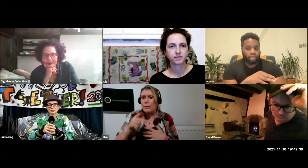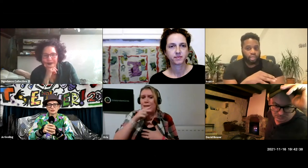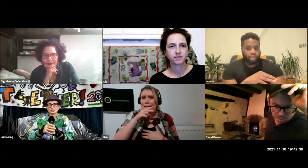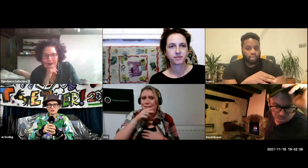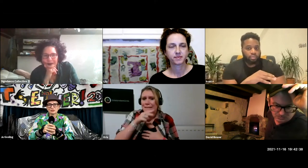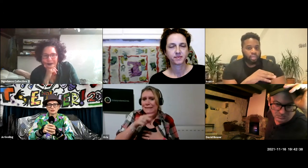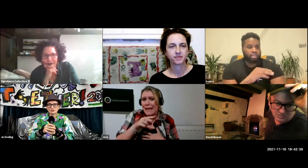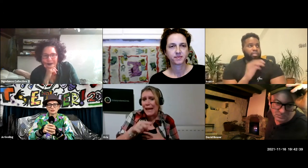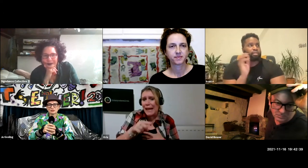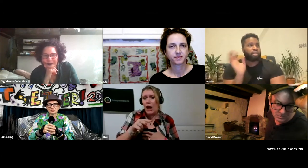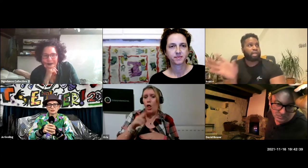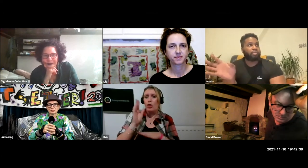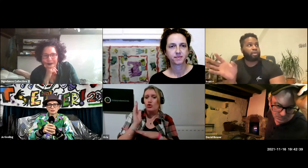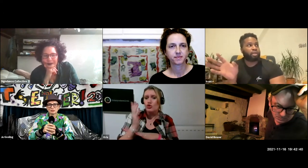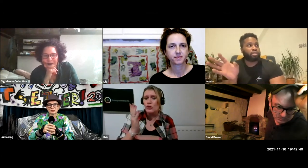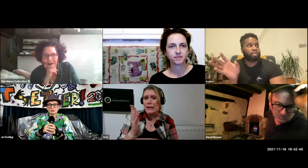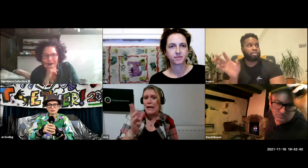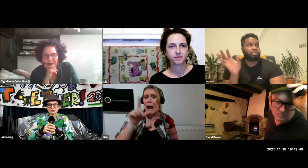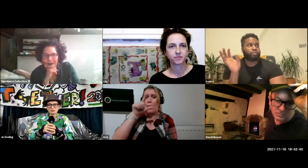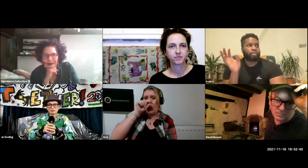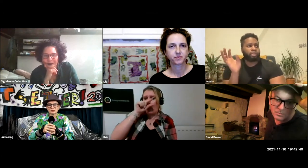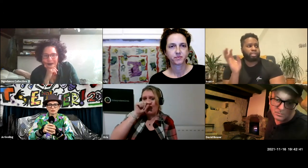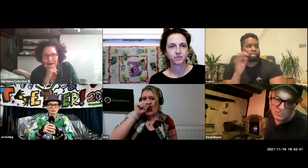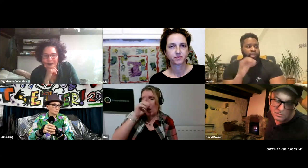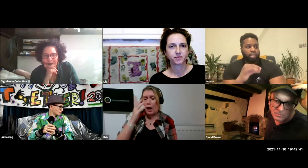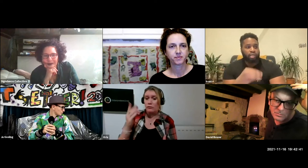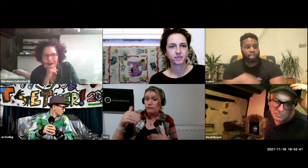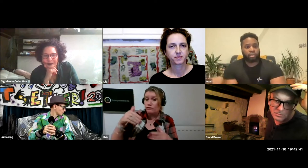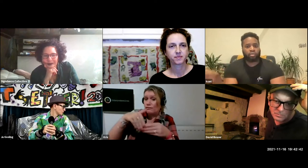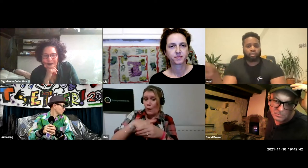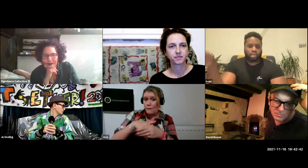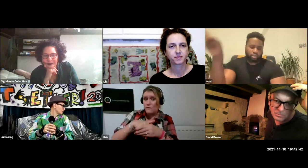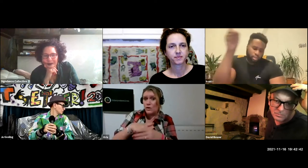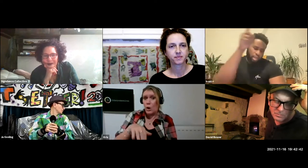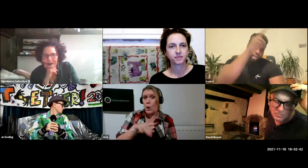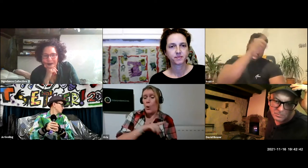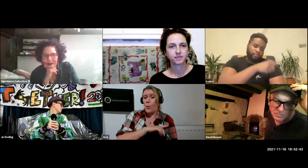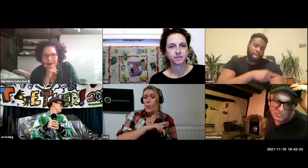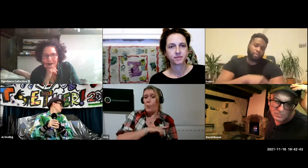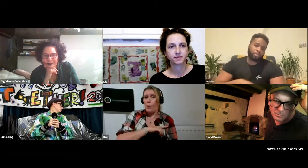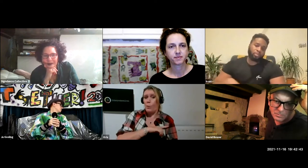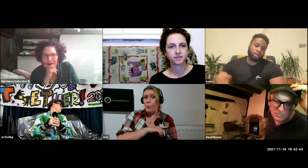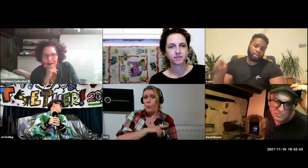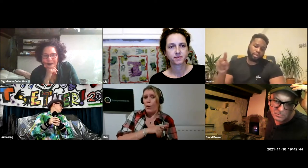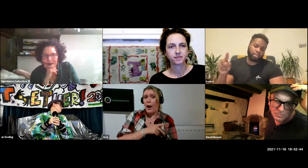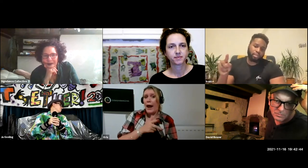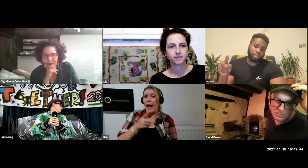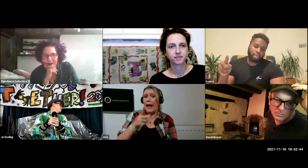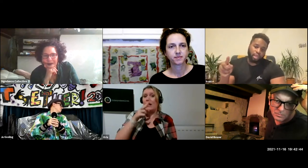It means so much to us